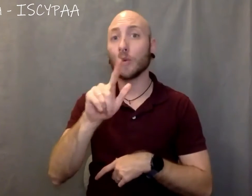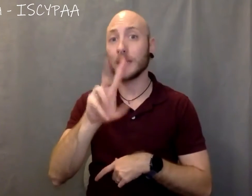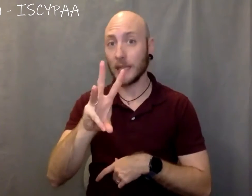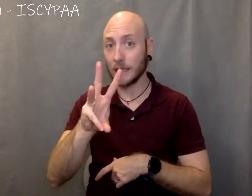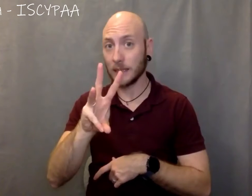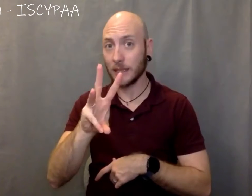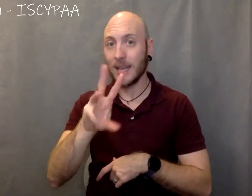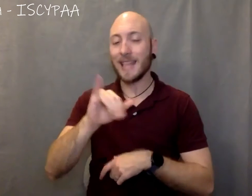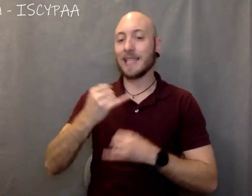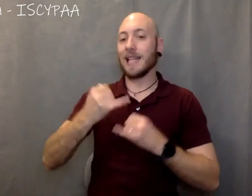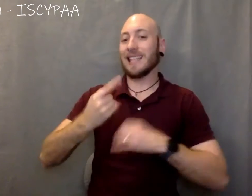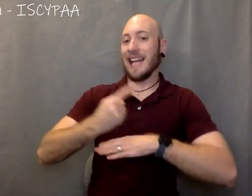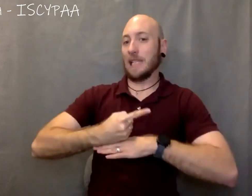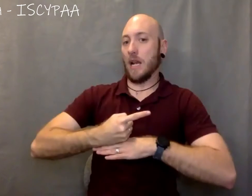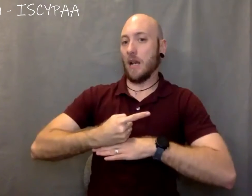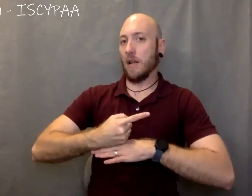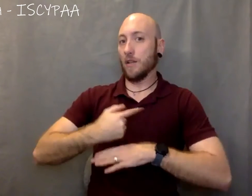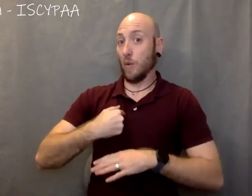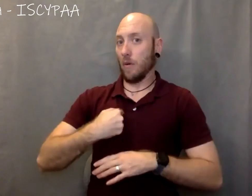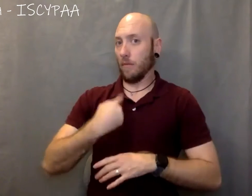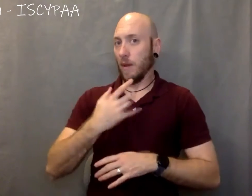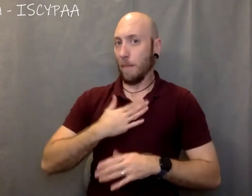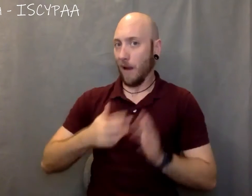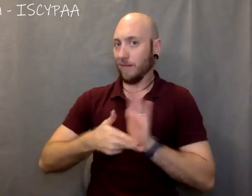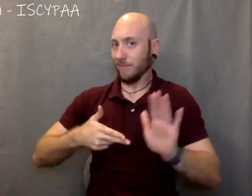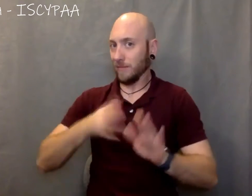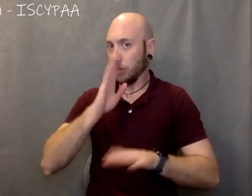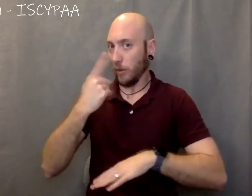day I used that's what I claim is my sobriety date, and something happened that day was that,